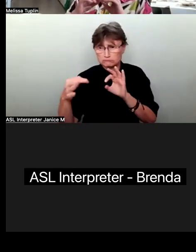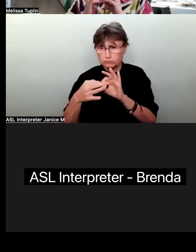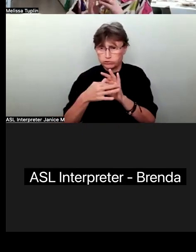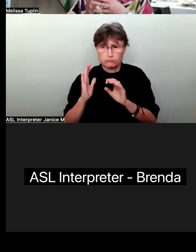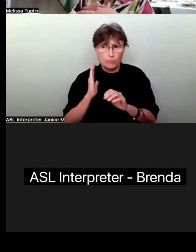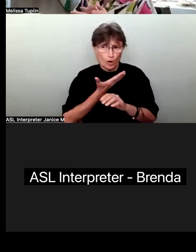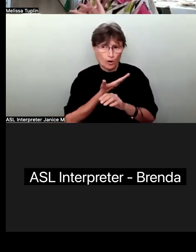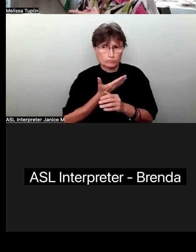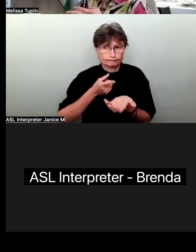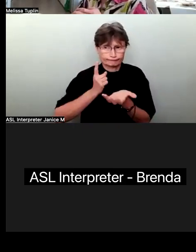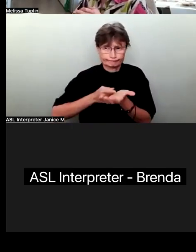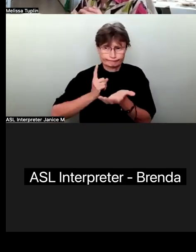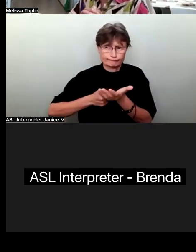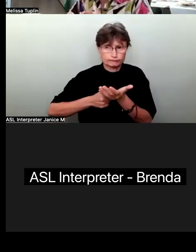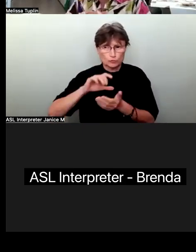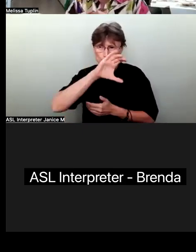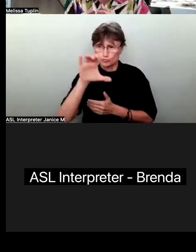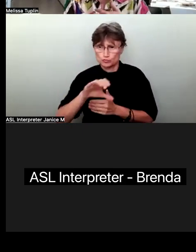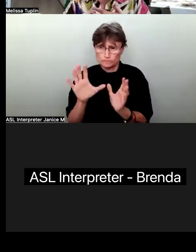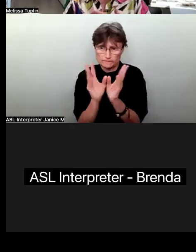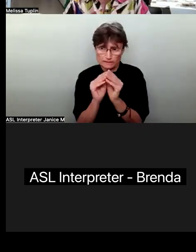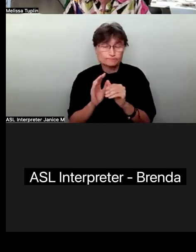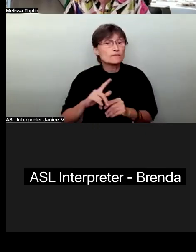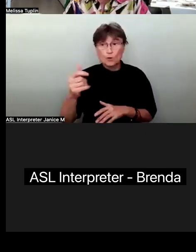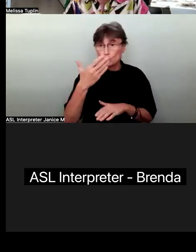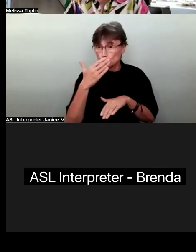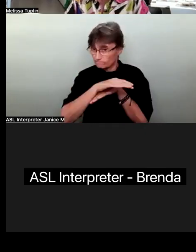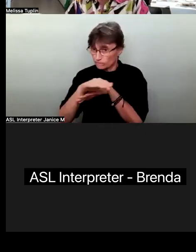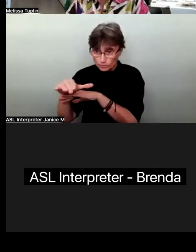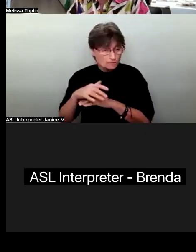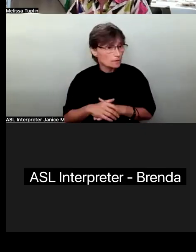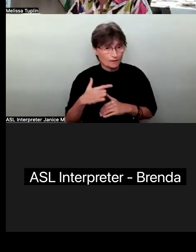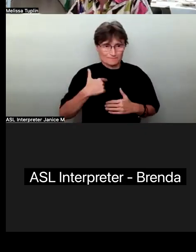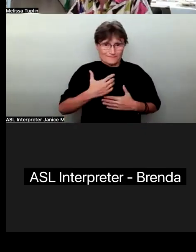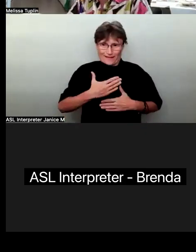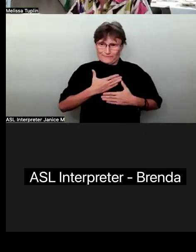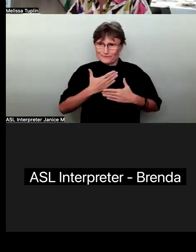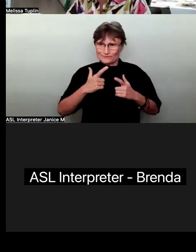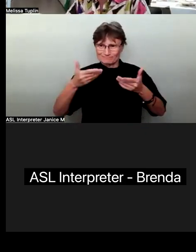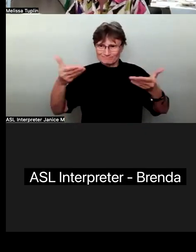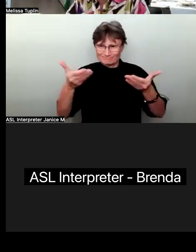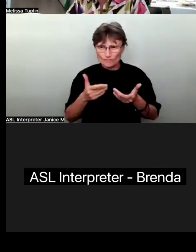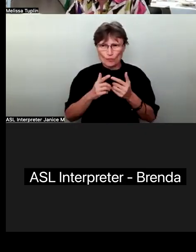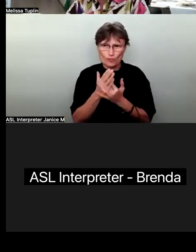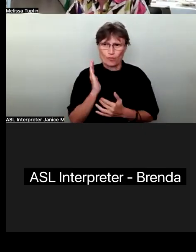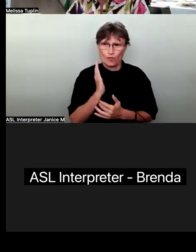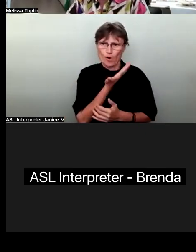So good afternoon, everyone. I'm really excited to welcome you to the online information session for